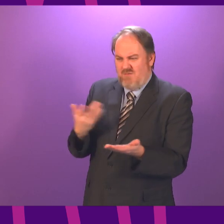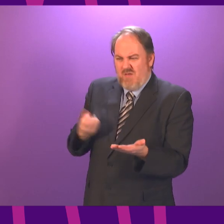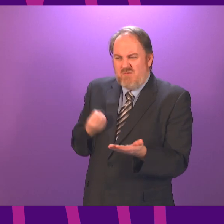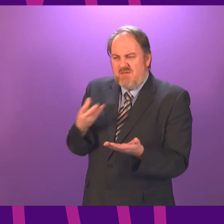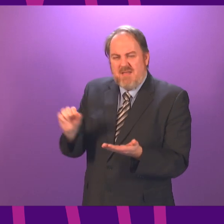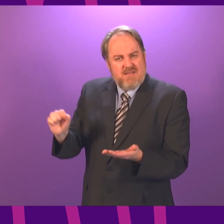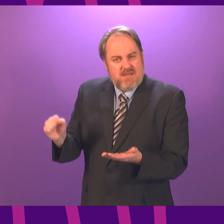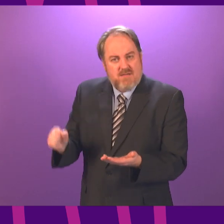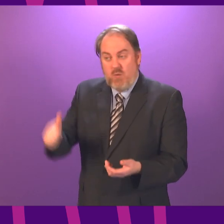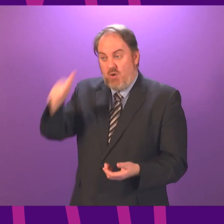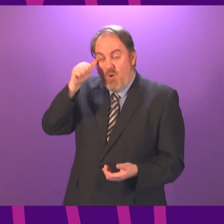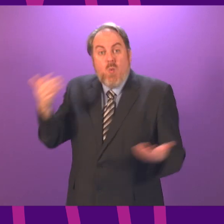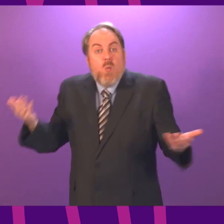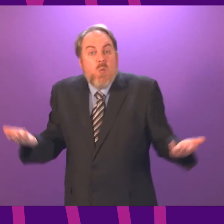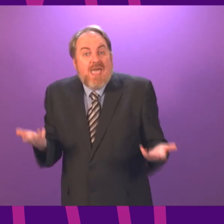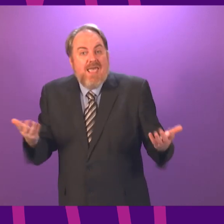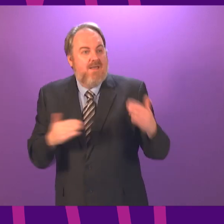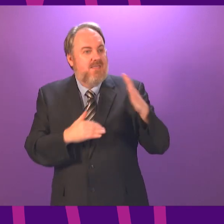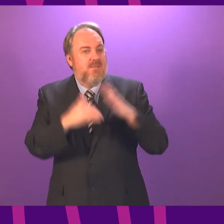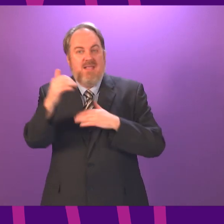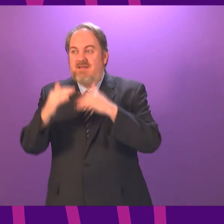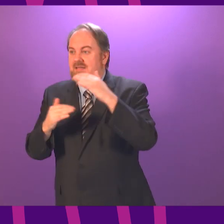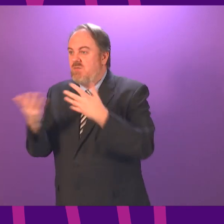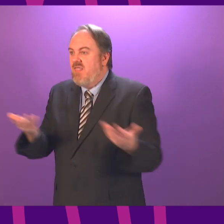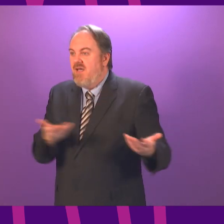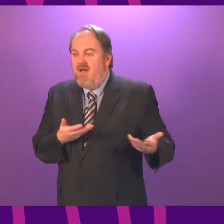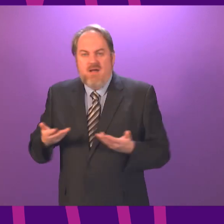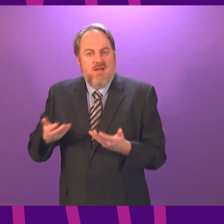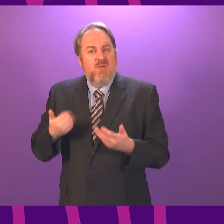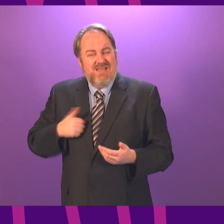buildings are, and there has been progress on the high-rise inventory; we just need action.